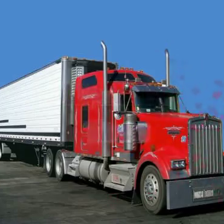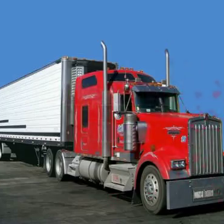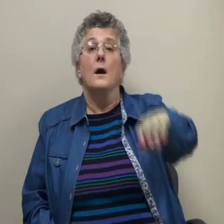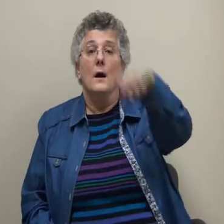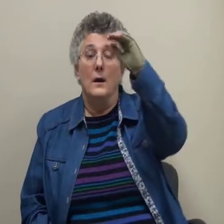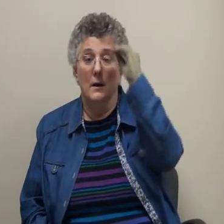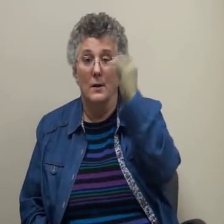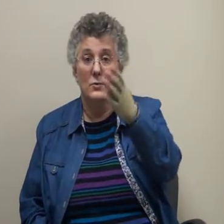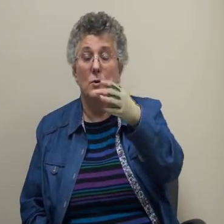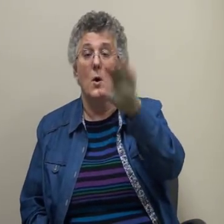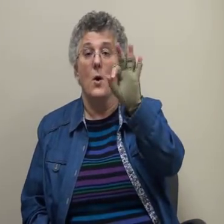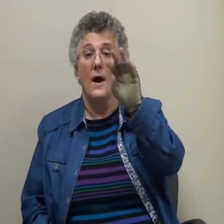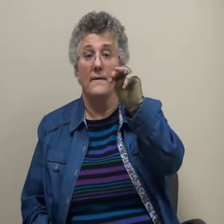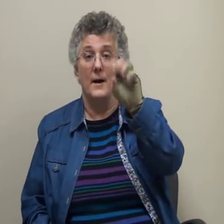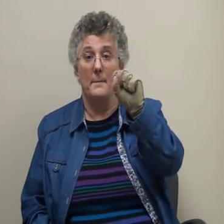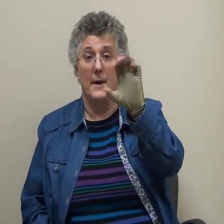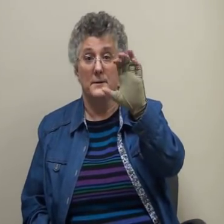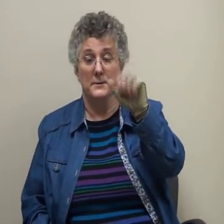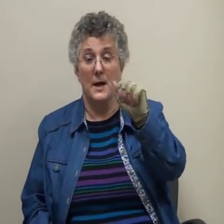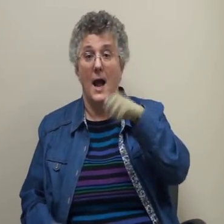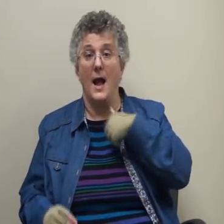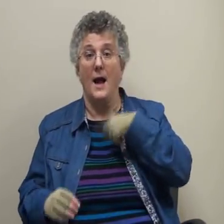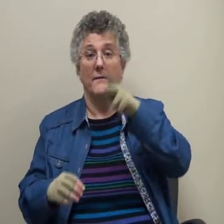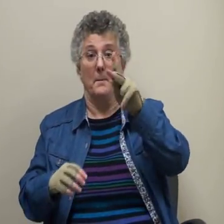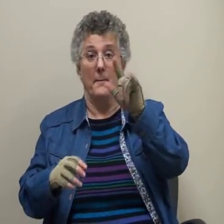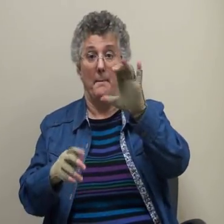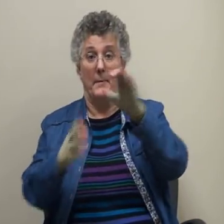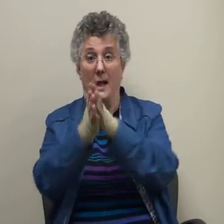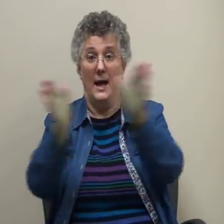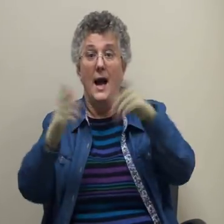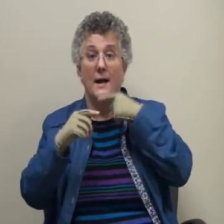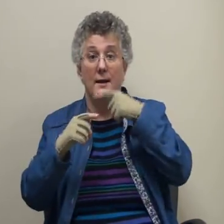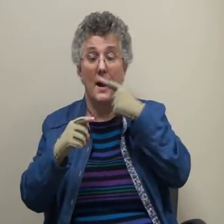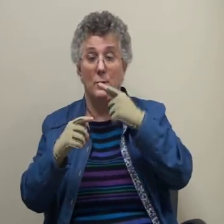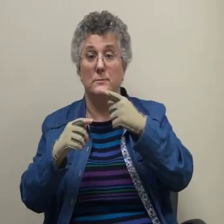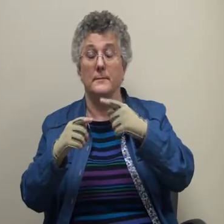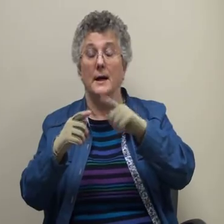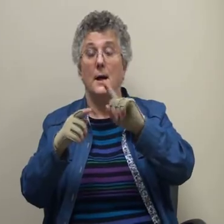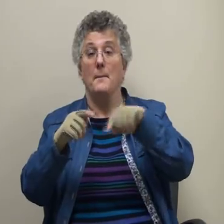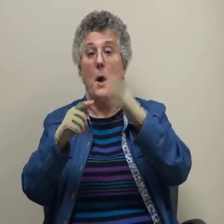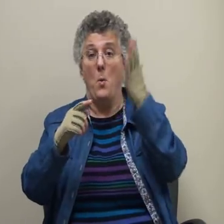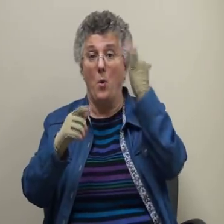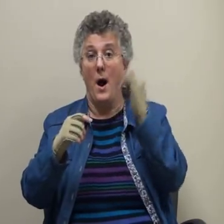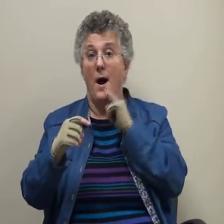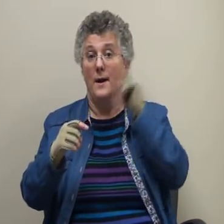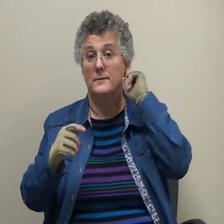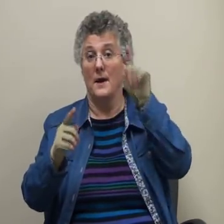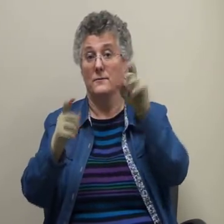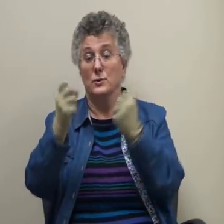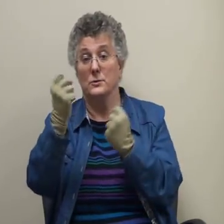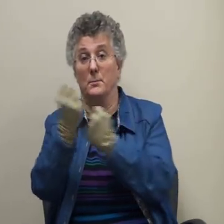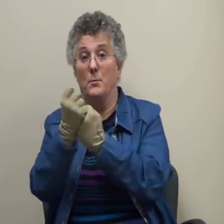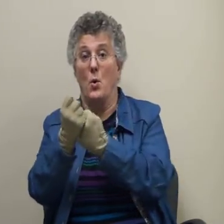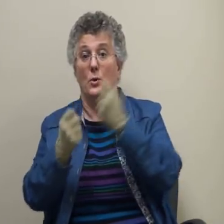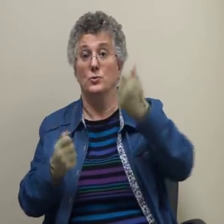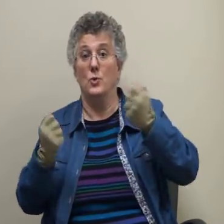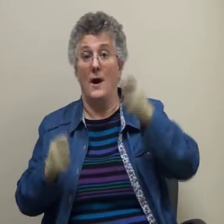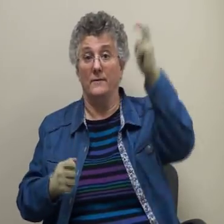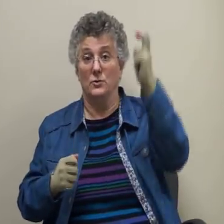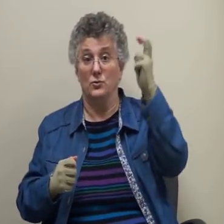Just to let you know,the FMCSA will make a public announcement about why you should support deaf people driving trucks.